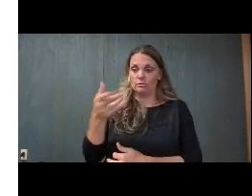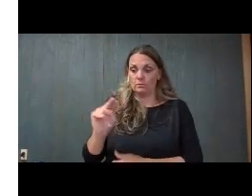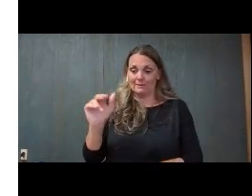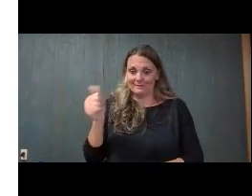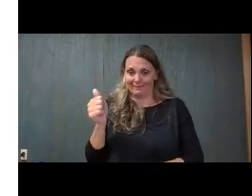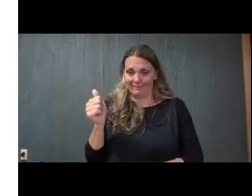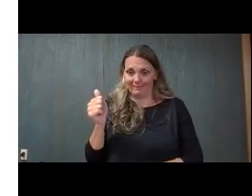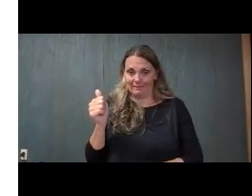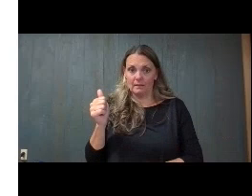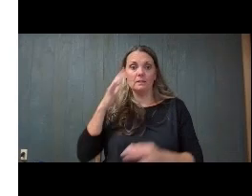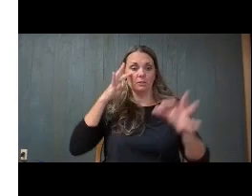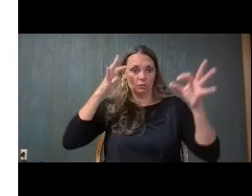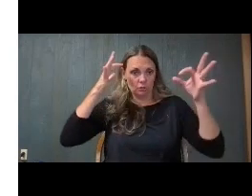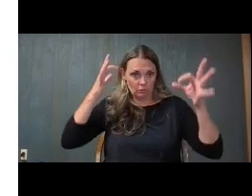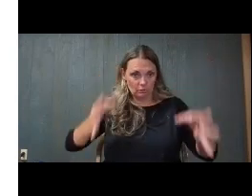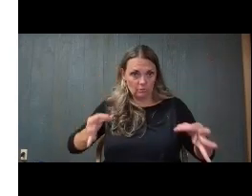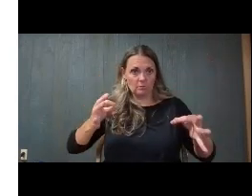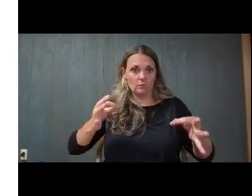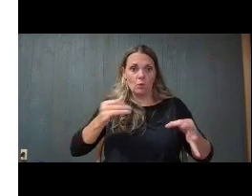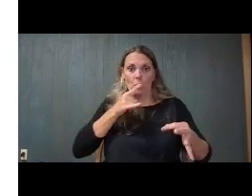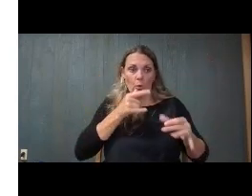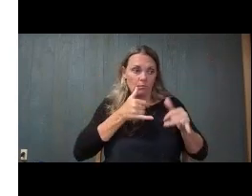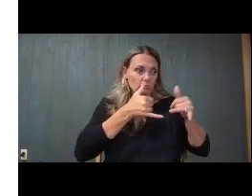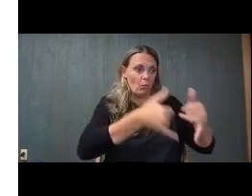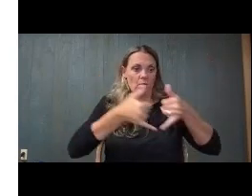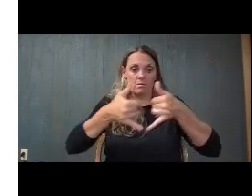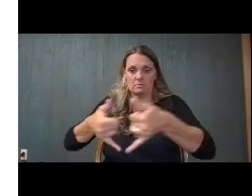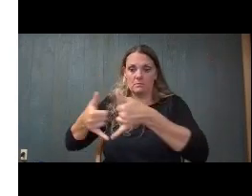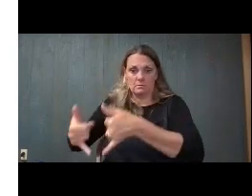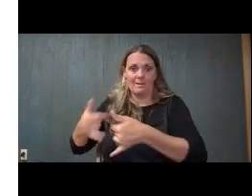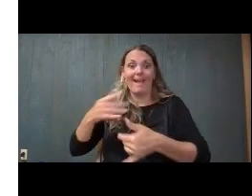Determination of awards and notices of awards